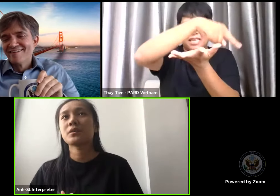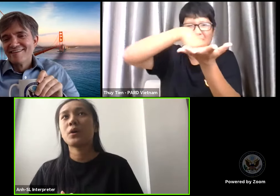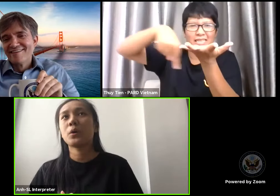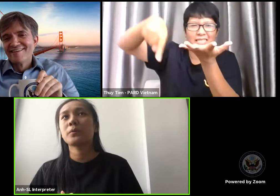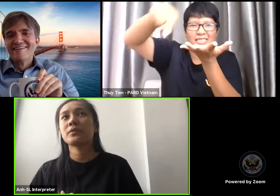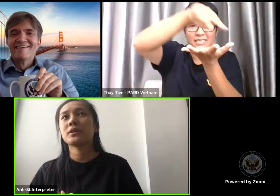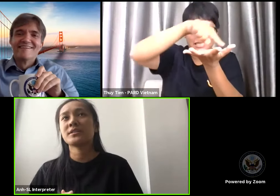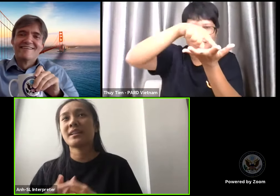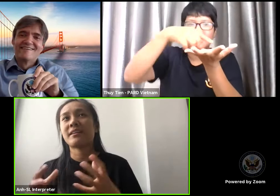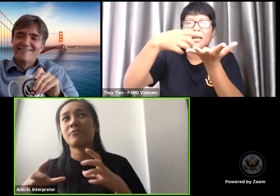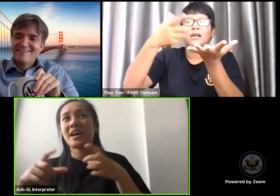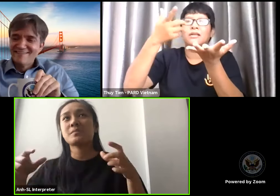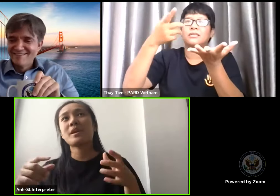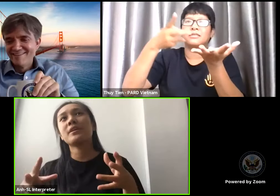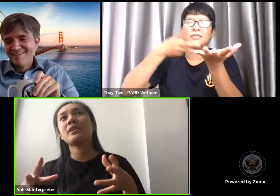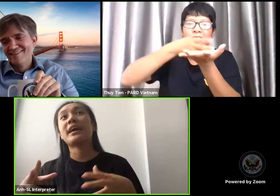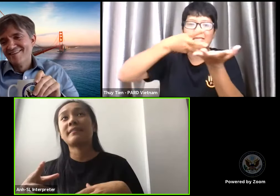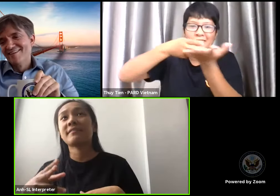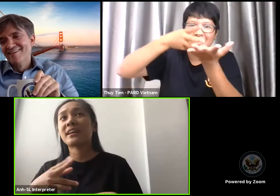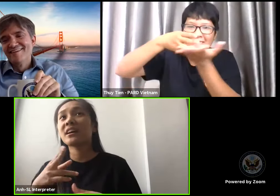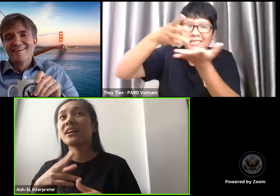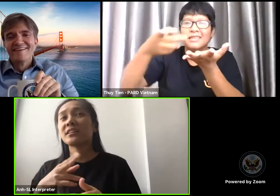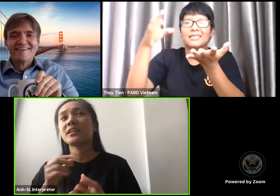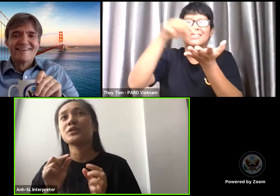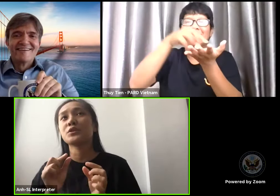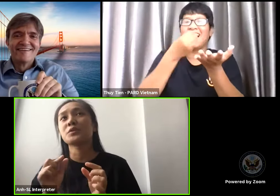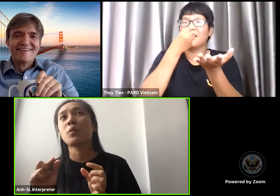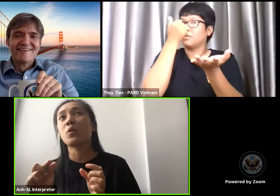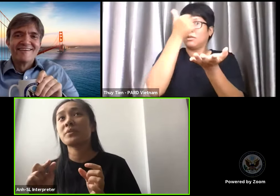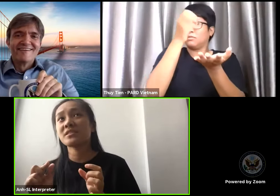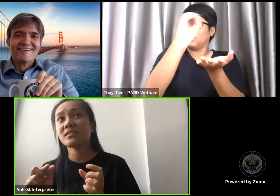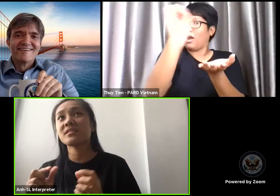so it's like rice paper, and then they cut it into small pieces